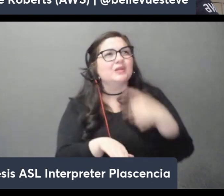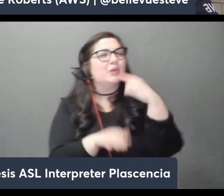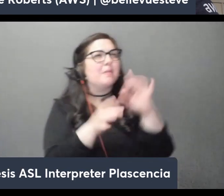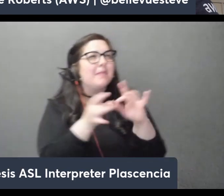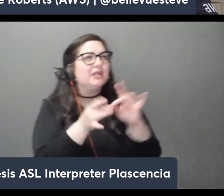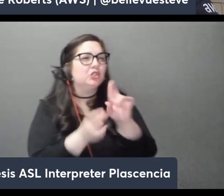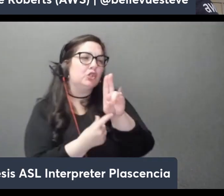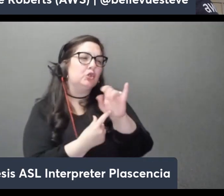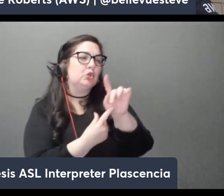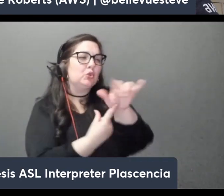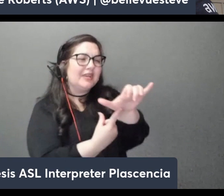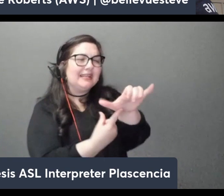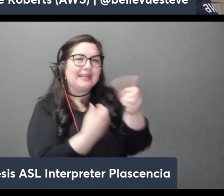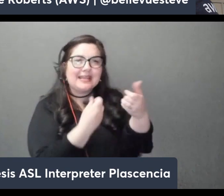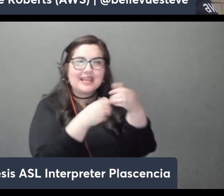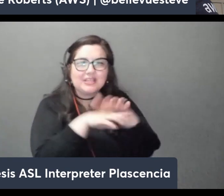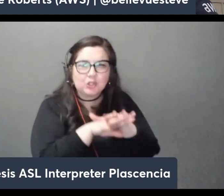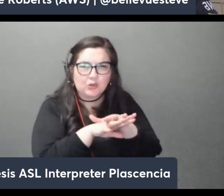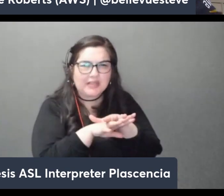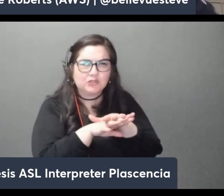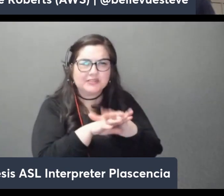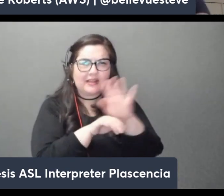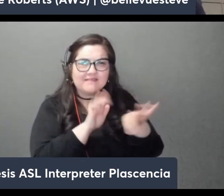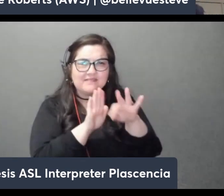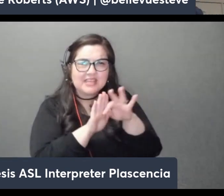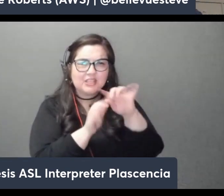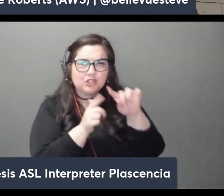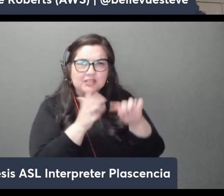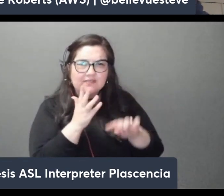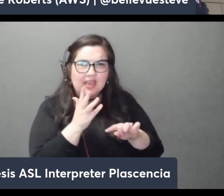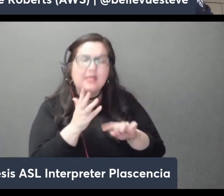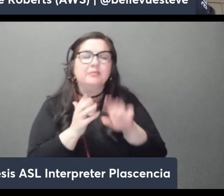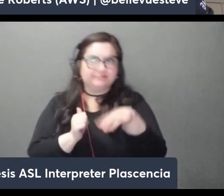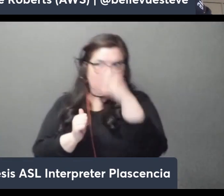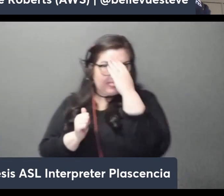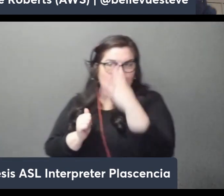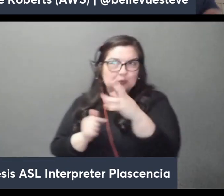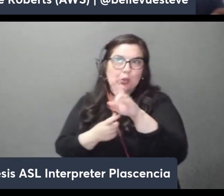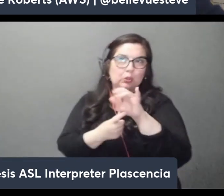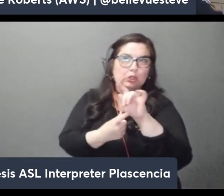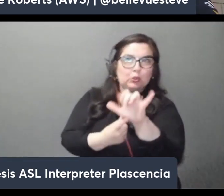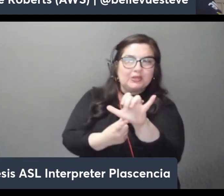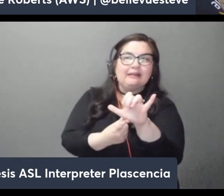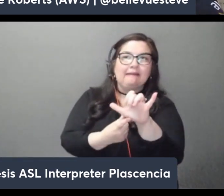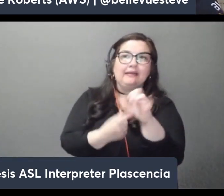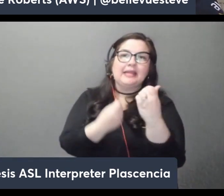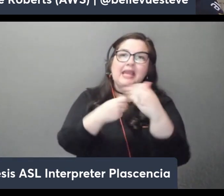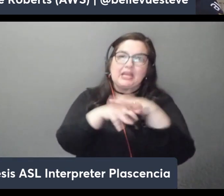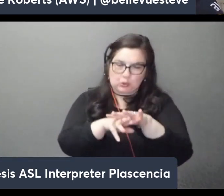So what features are available there? So in our Unity integration, we have a client